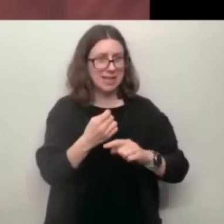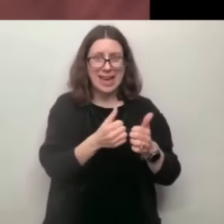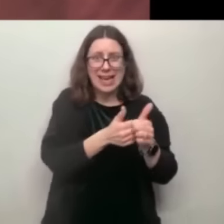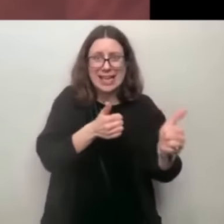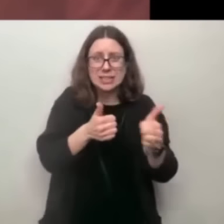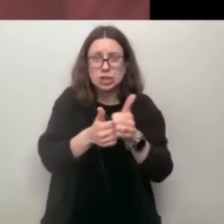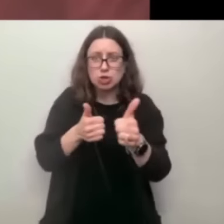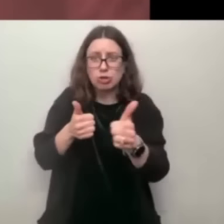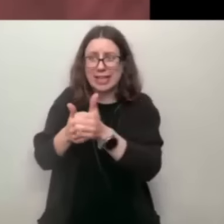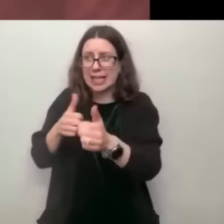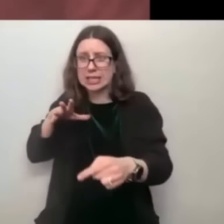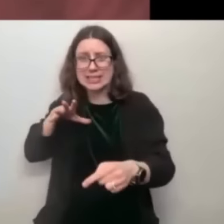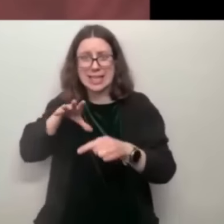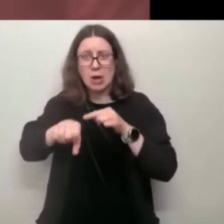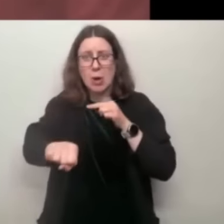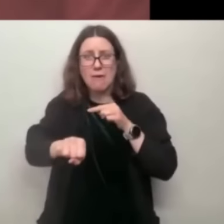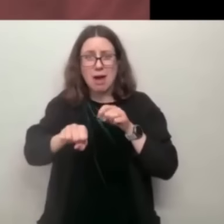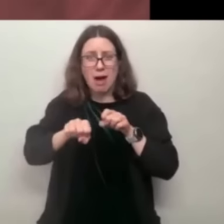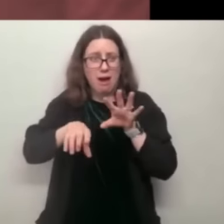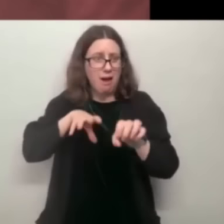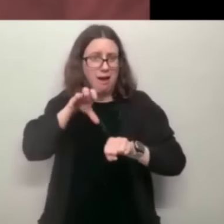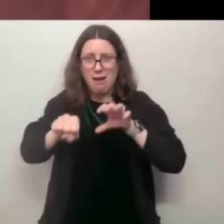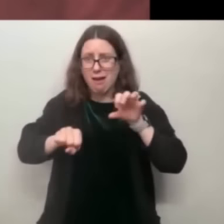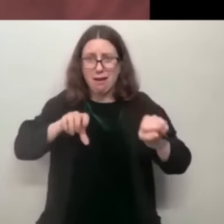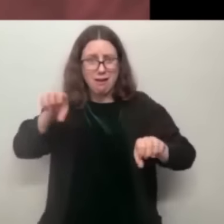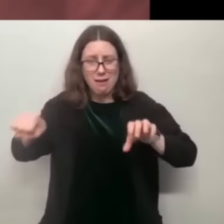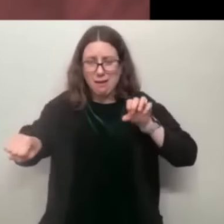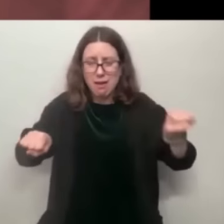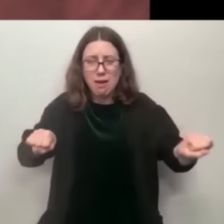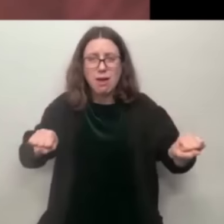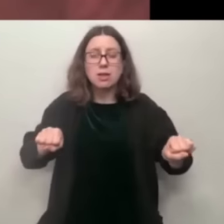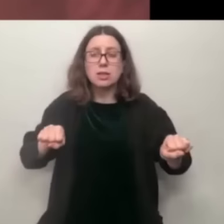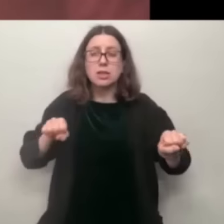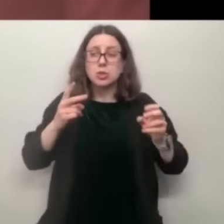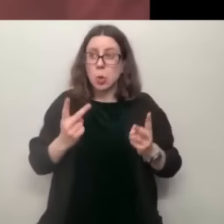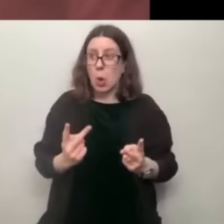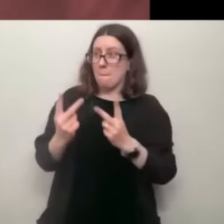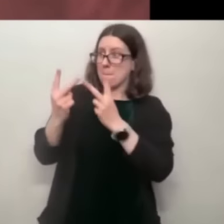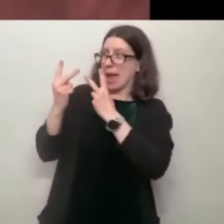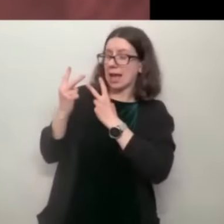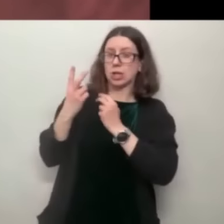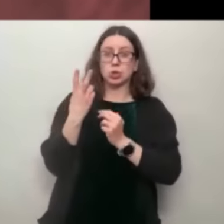as now looking back almost 250 years from the construction of the bridge, we can see